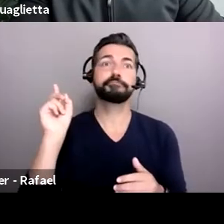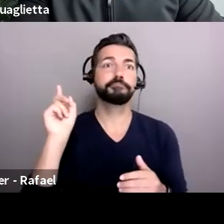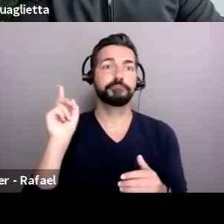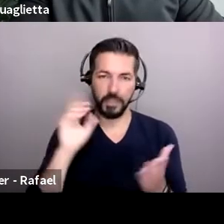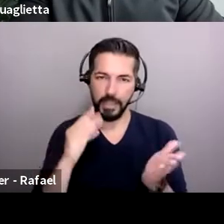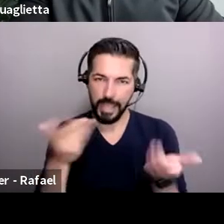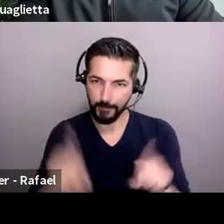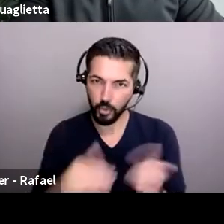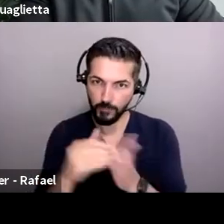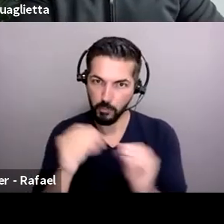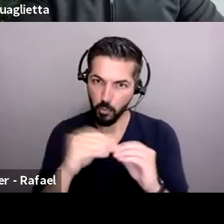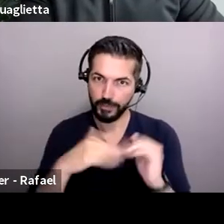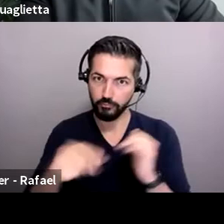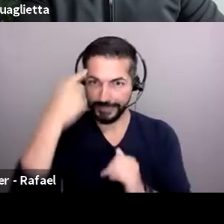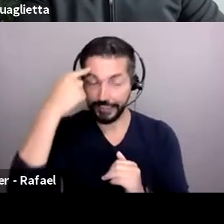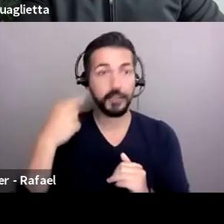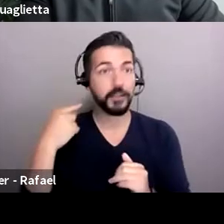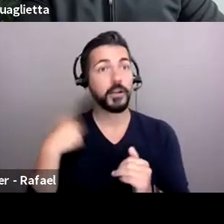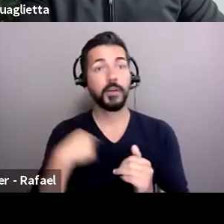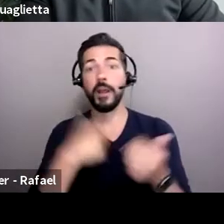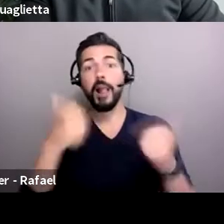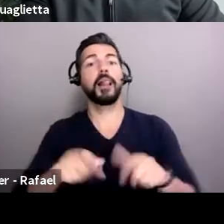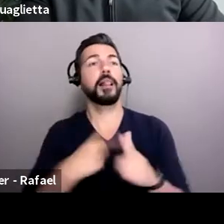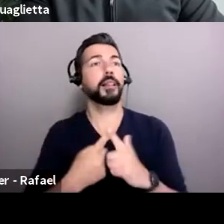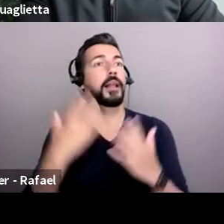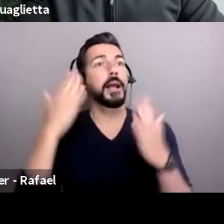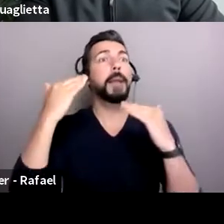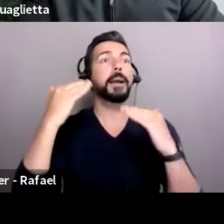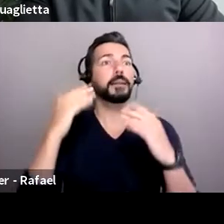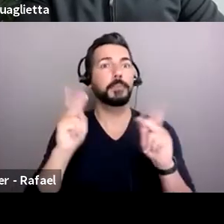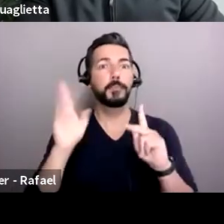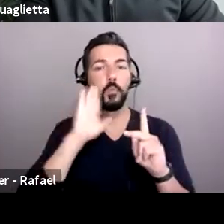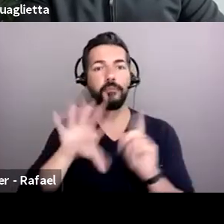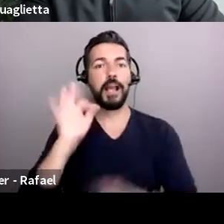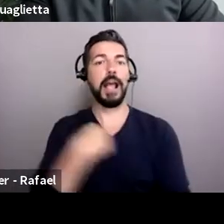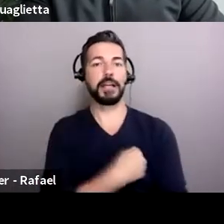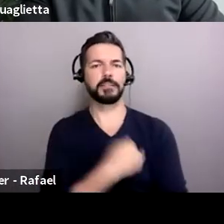come if you do no effort on SEO, you won't be optimized for